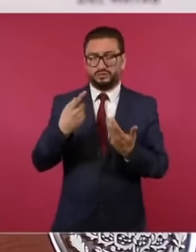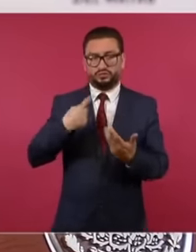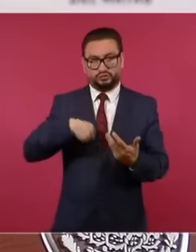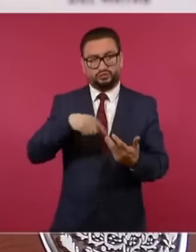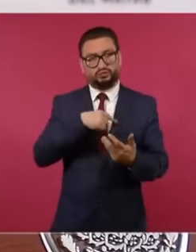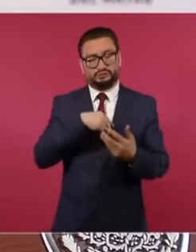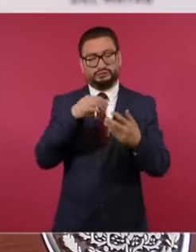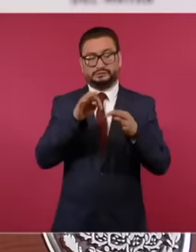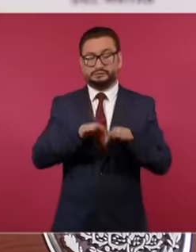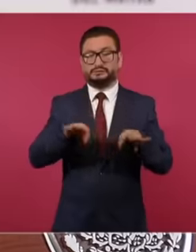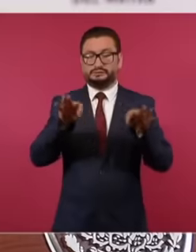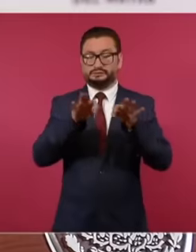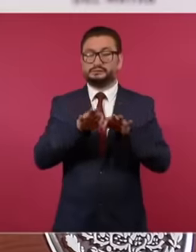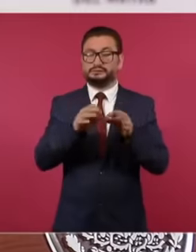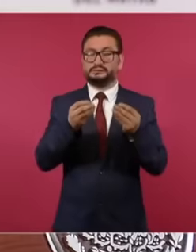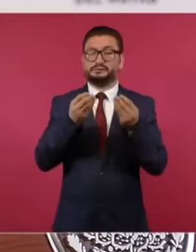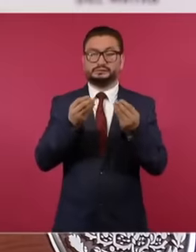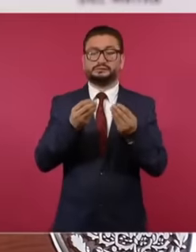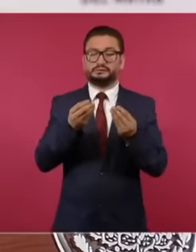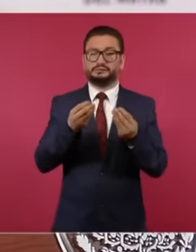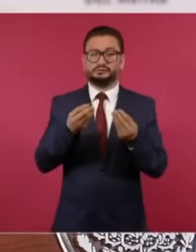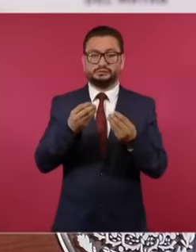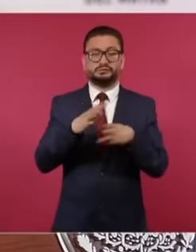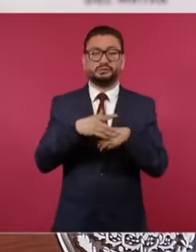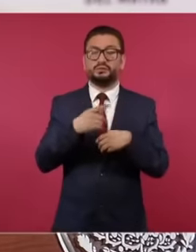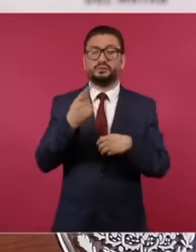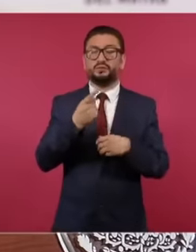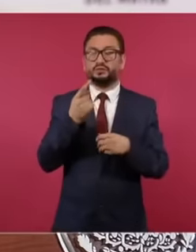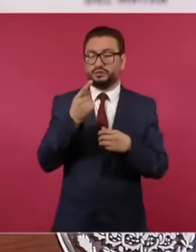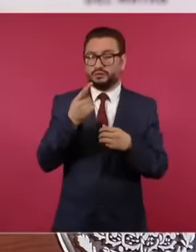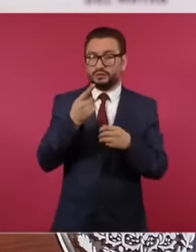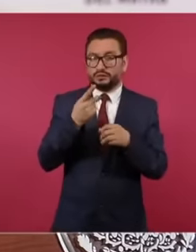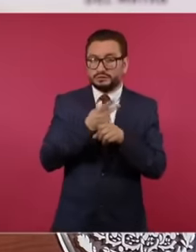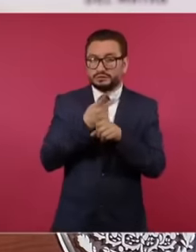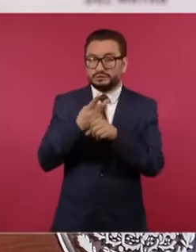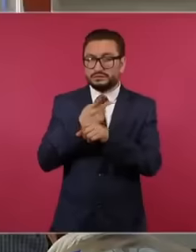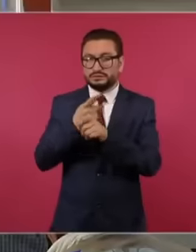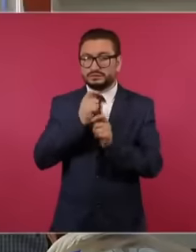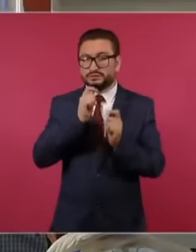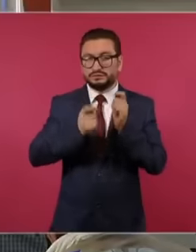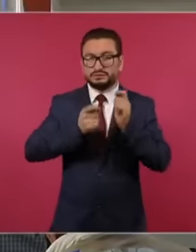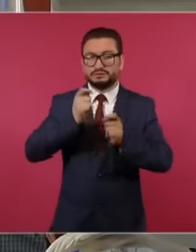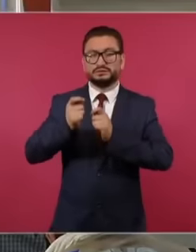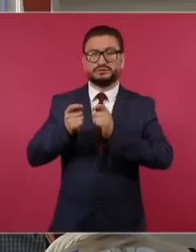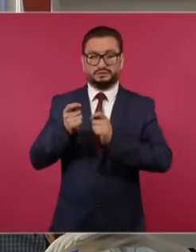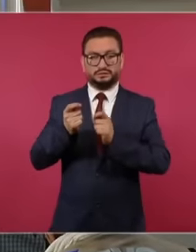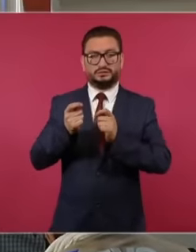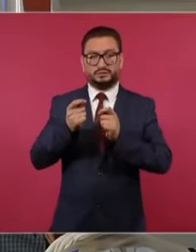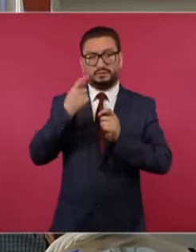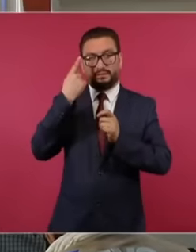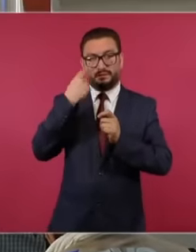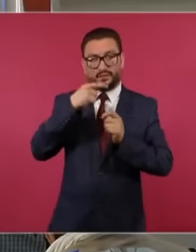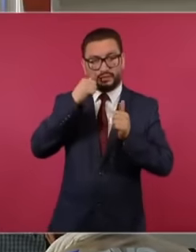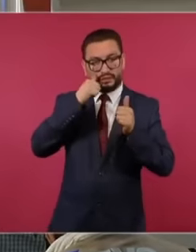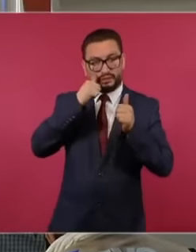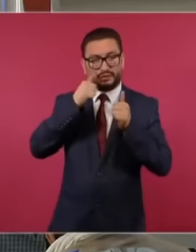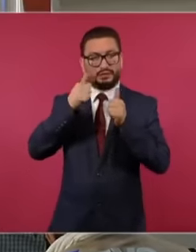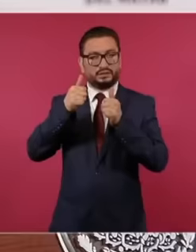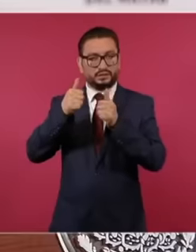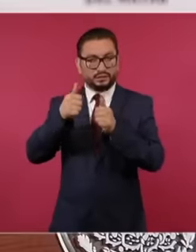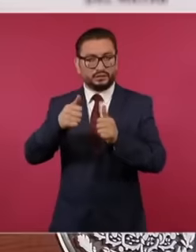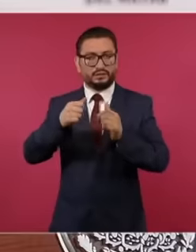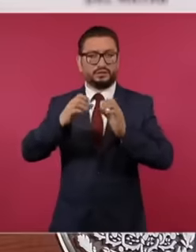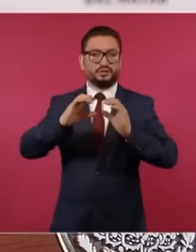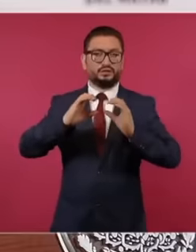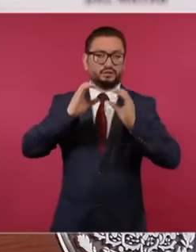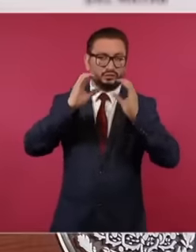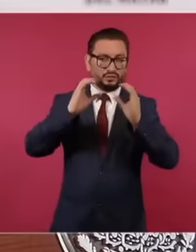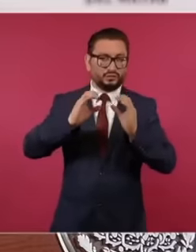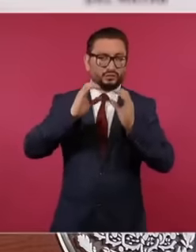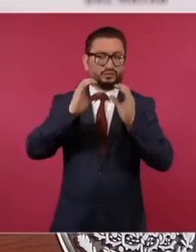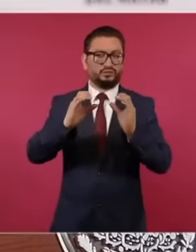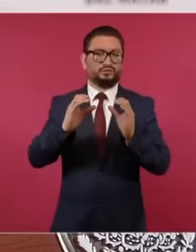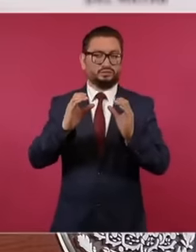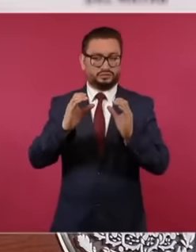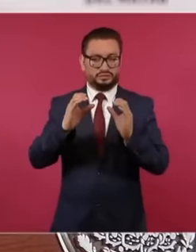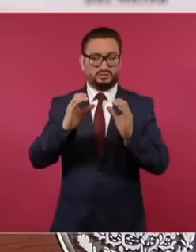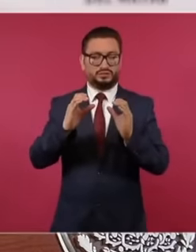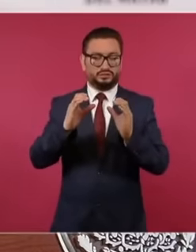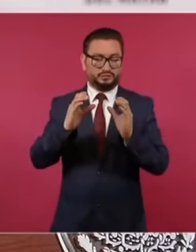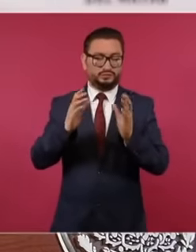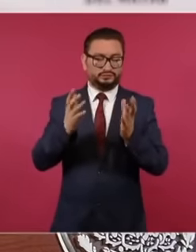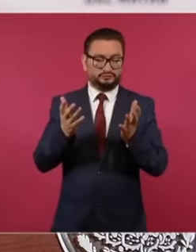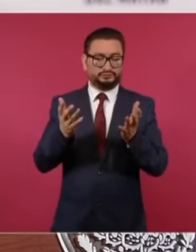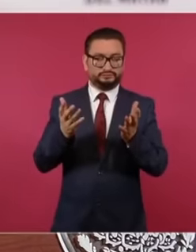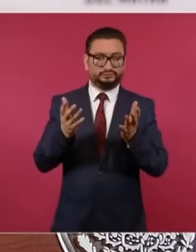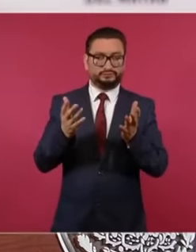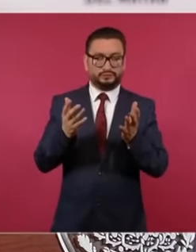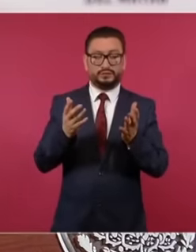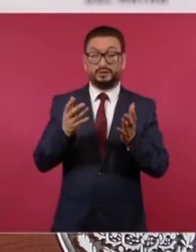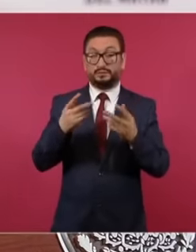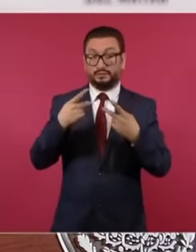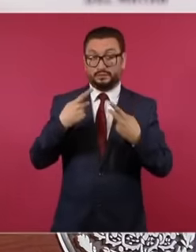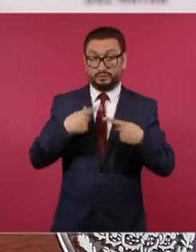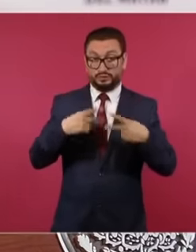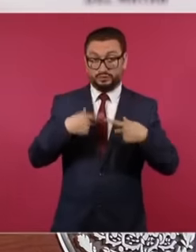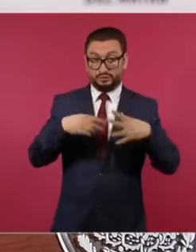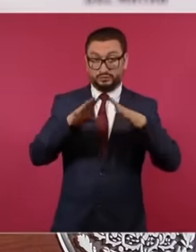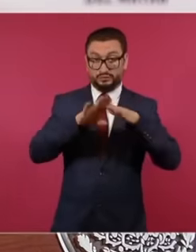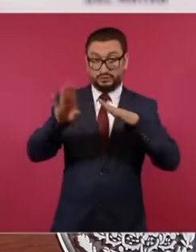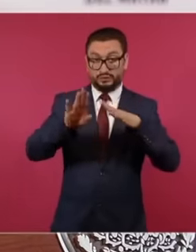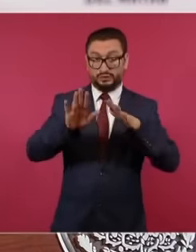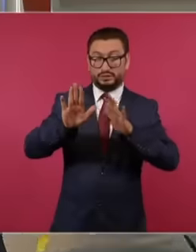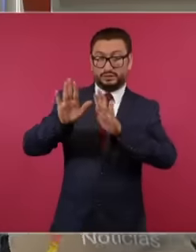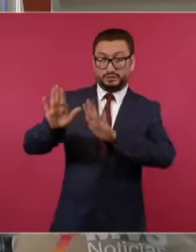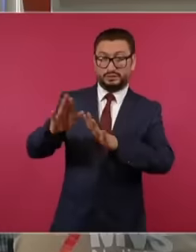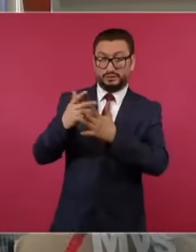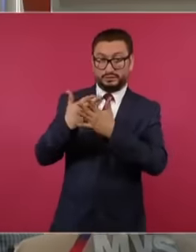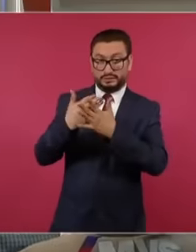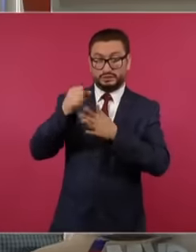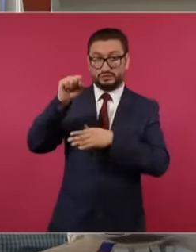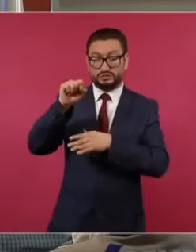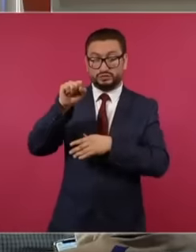a lot to us with everything it means. of Care to keep migrants in the southeast because